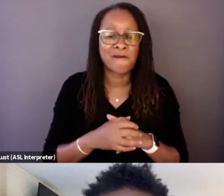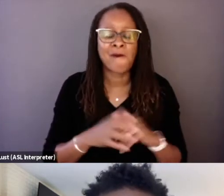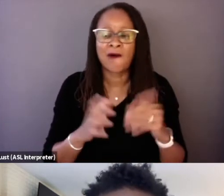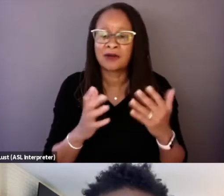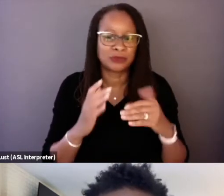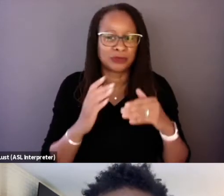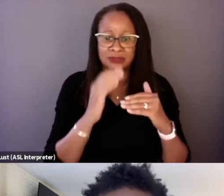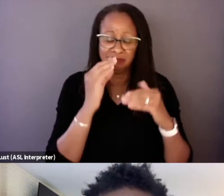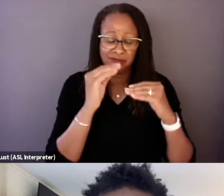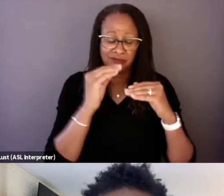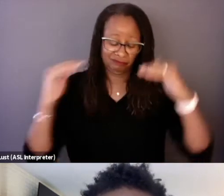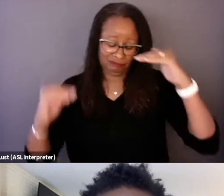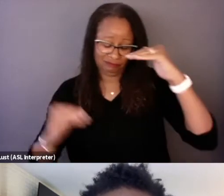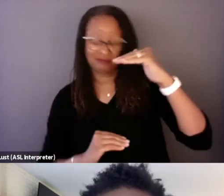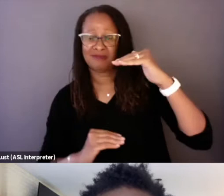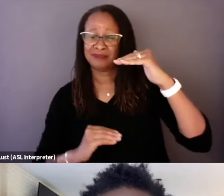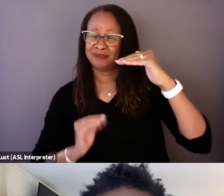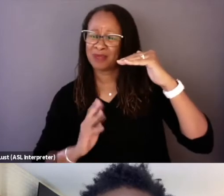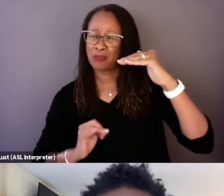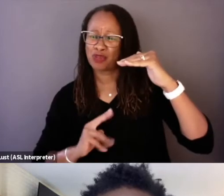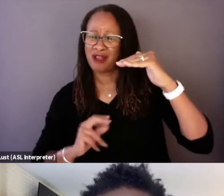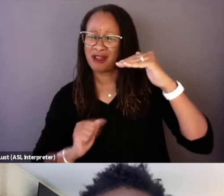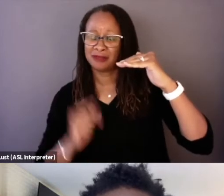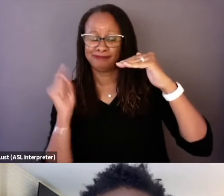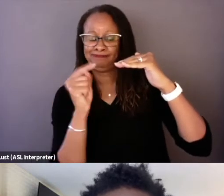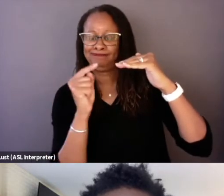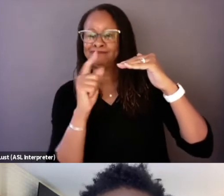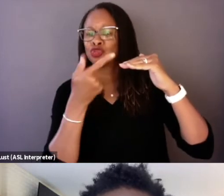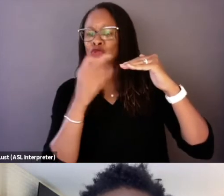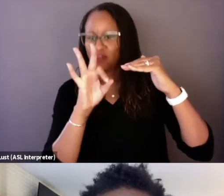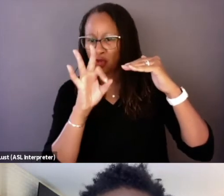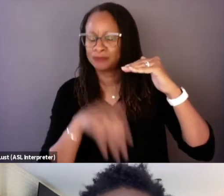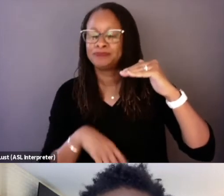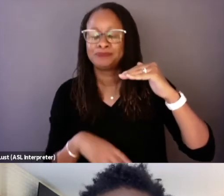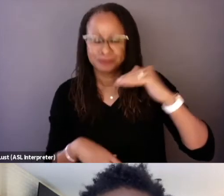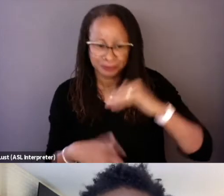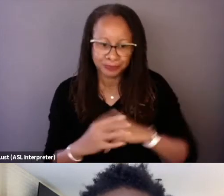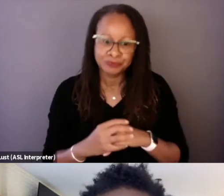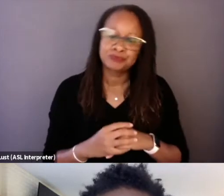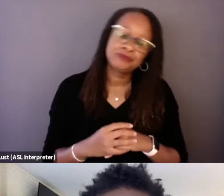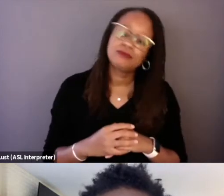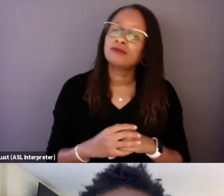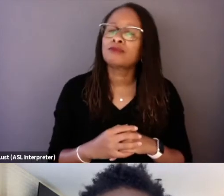by the very important other kind of conversations that were happening.